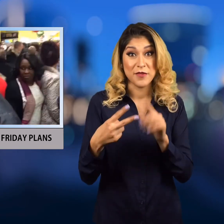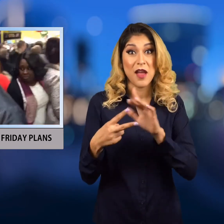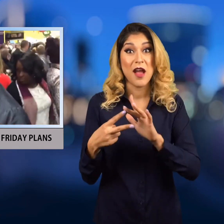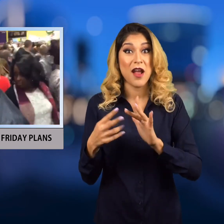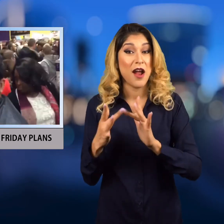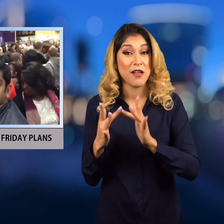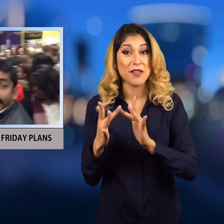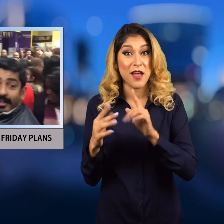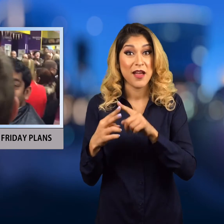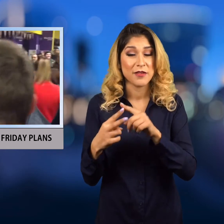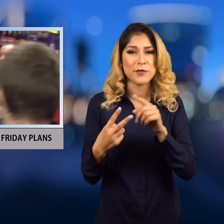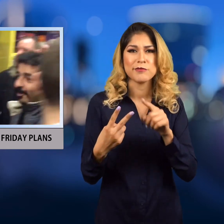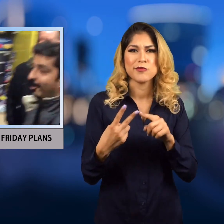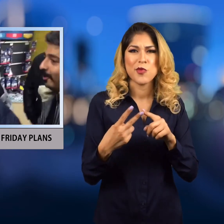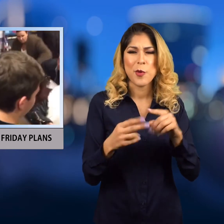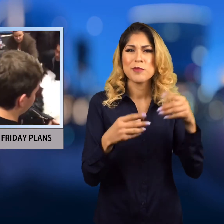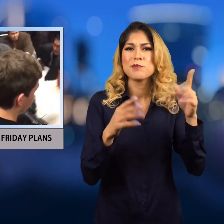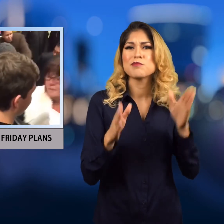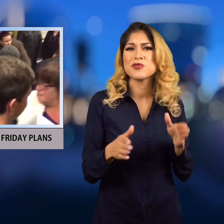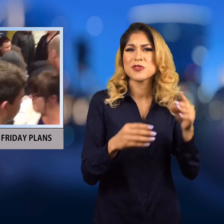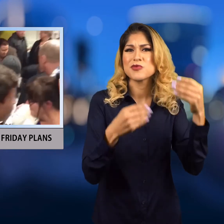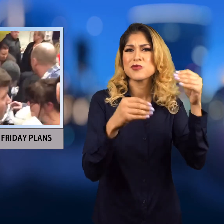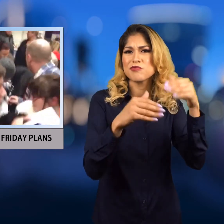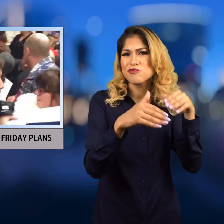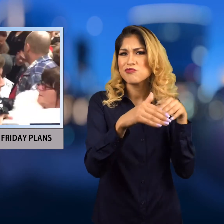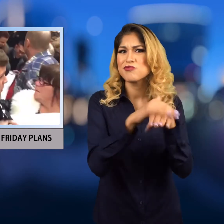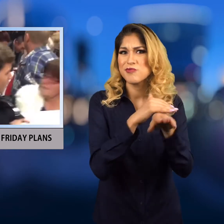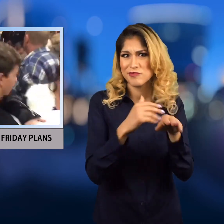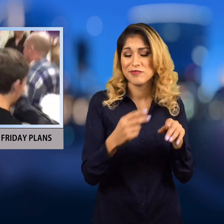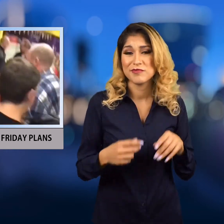whether they're shopping online or headed to the store.